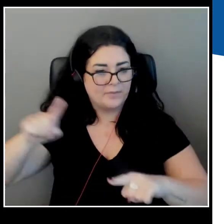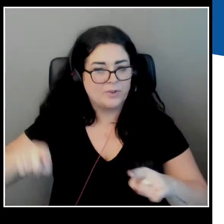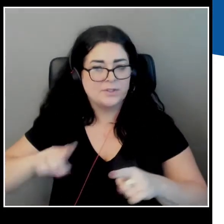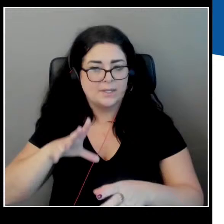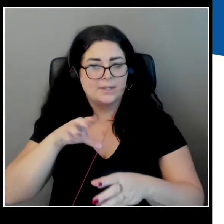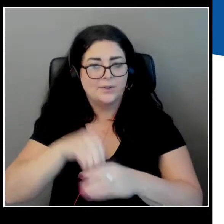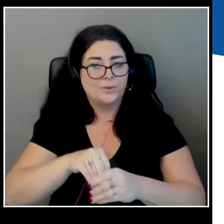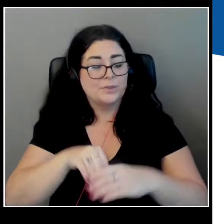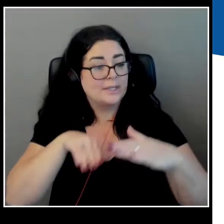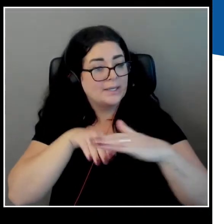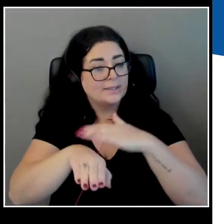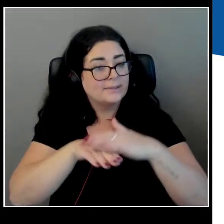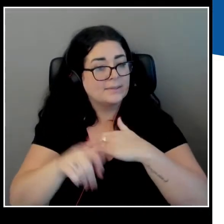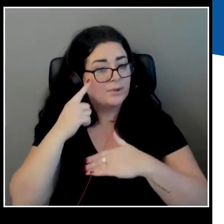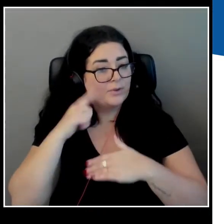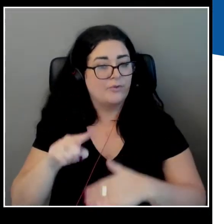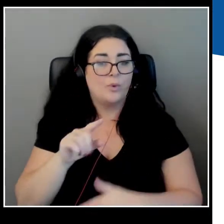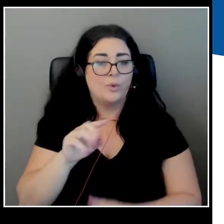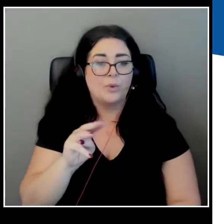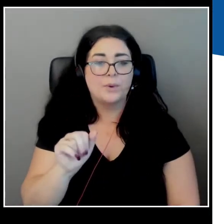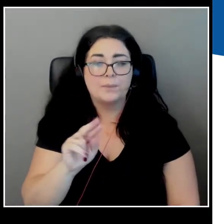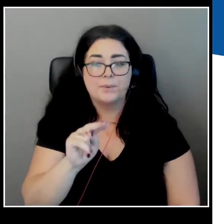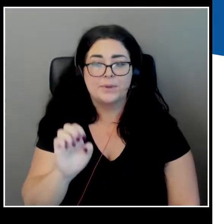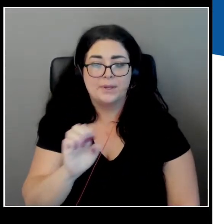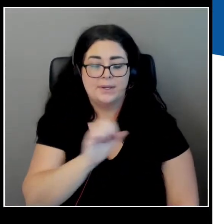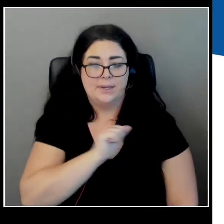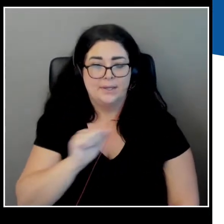to ensure Marine Atlantic is an inclusive workplace for all.